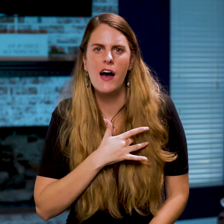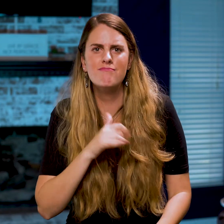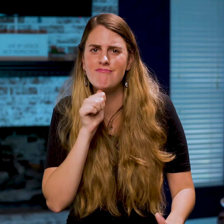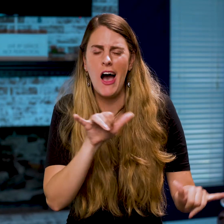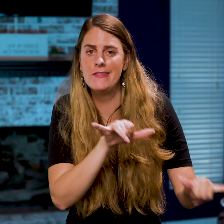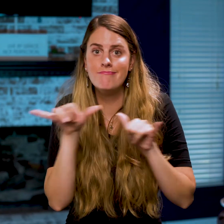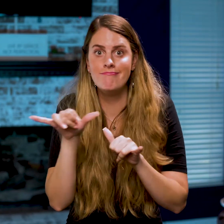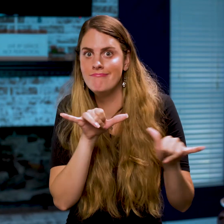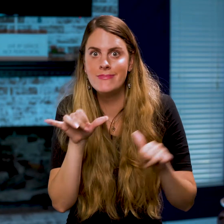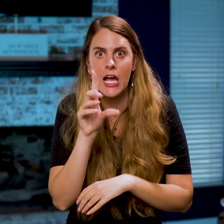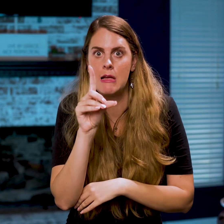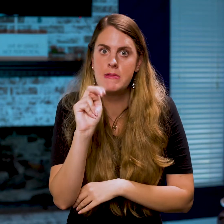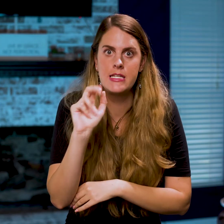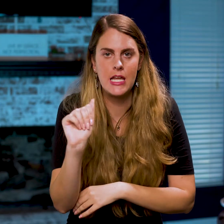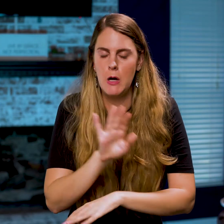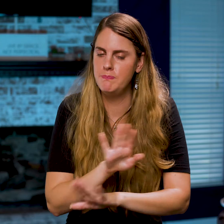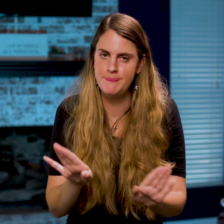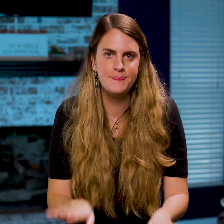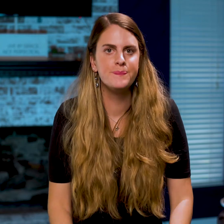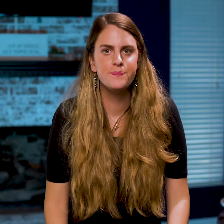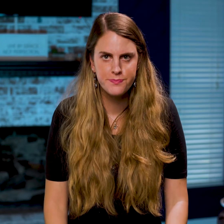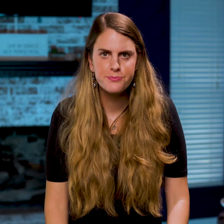not similar DNA.